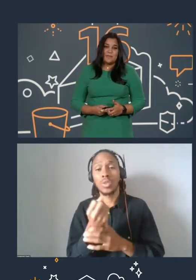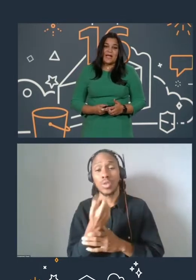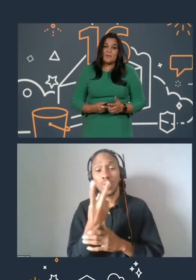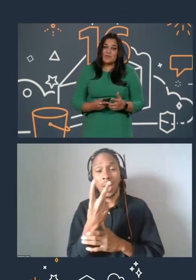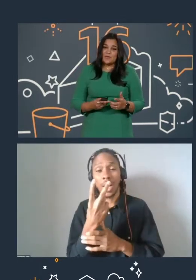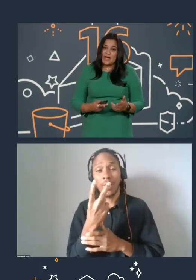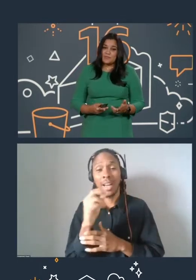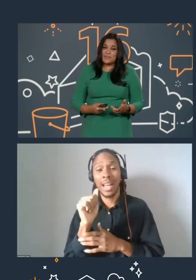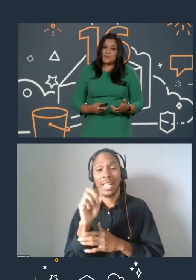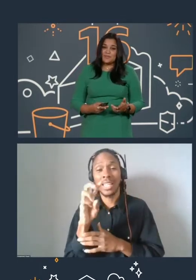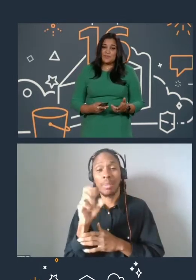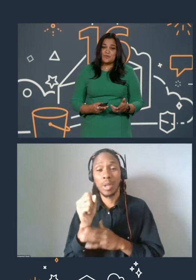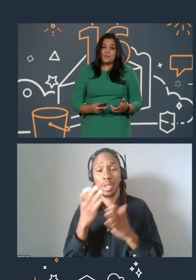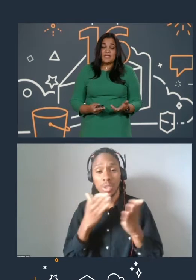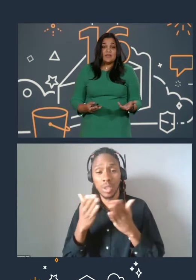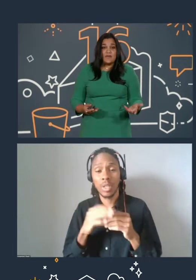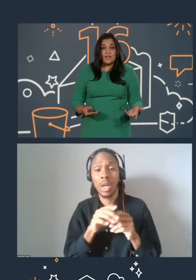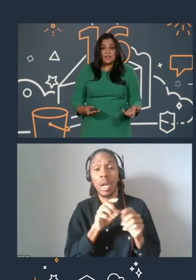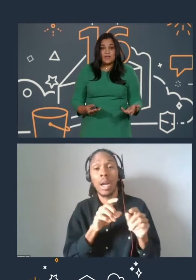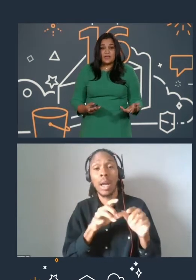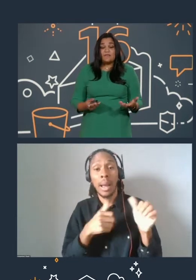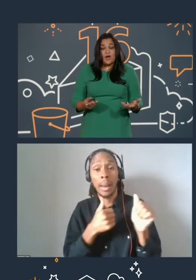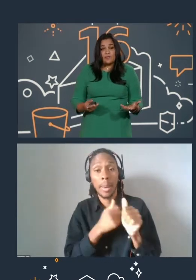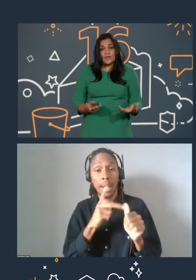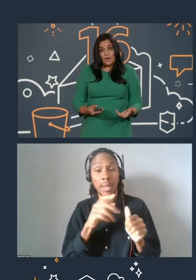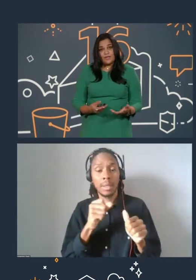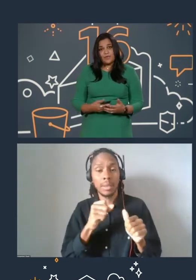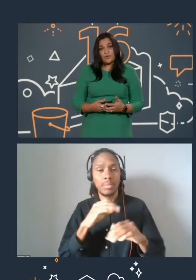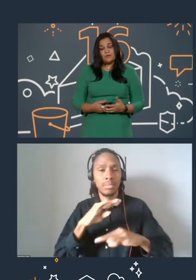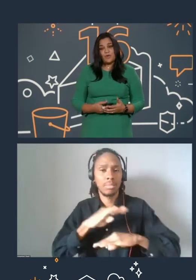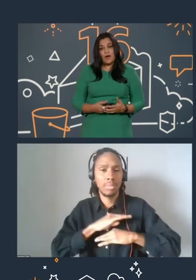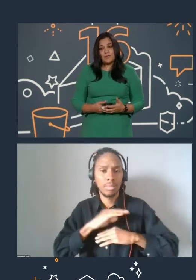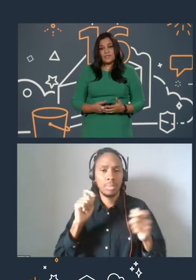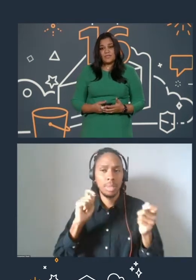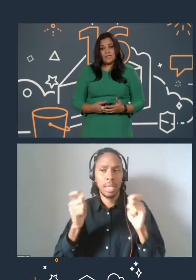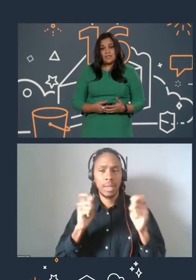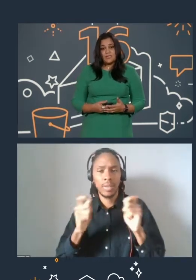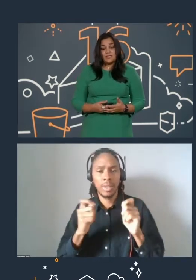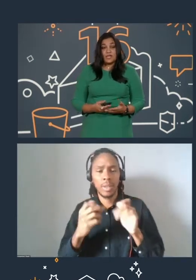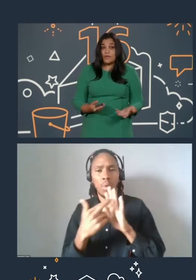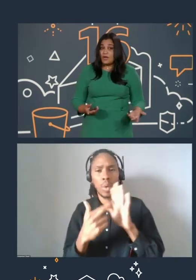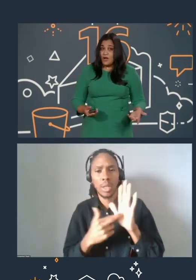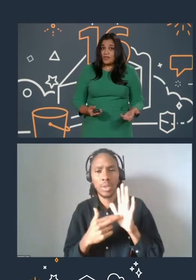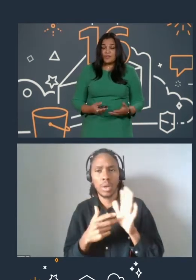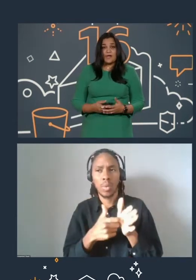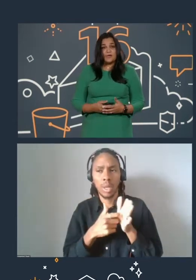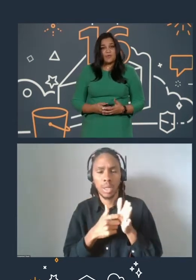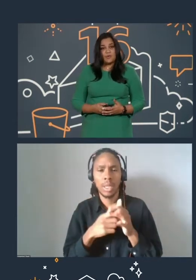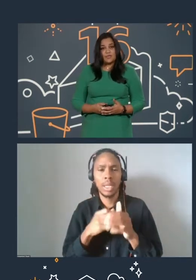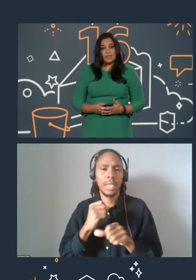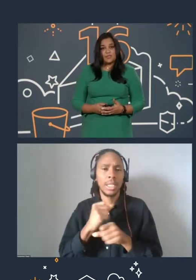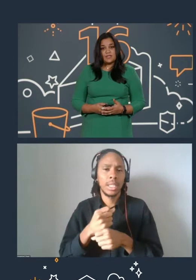Backup also helps you to meet evolving regulatory requirements, generate auditor-ready reports,